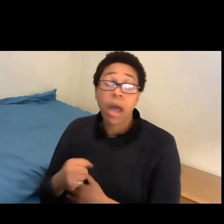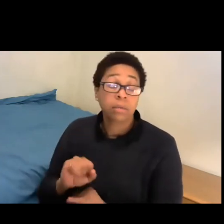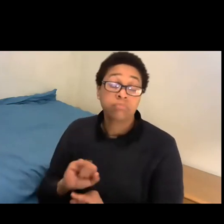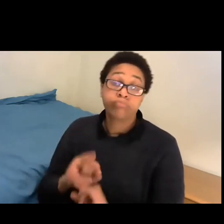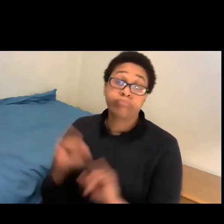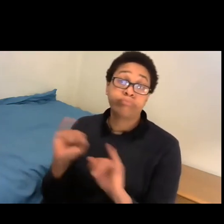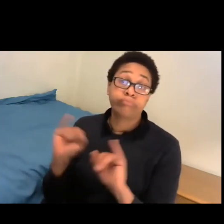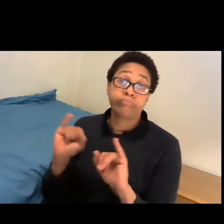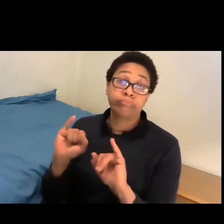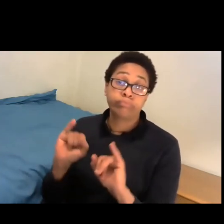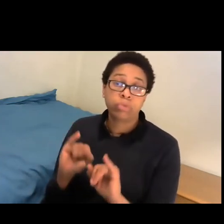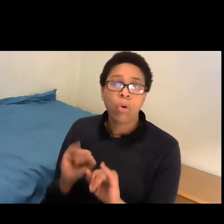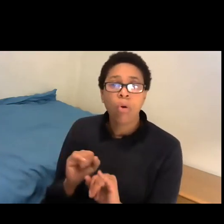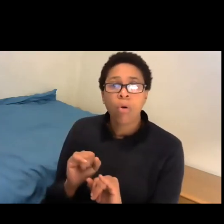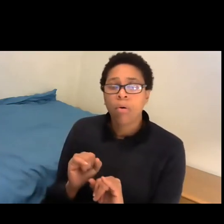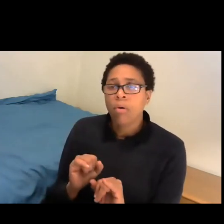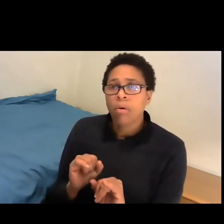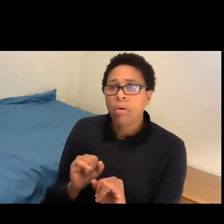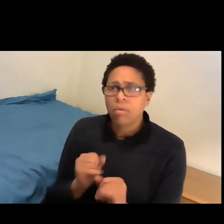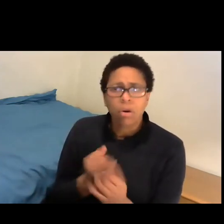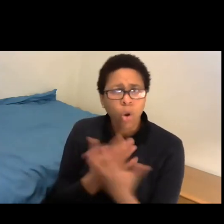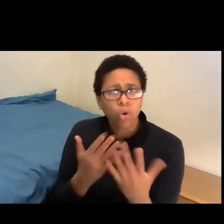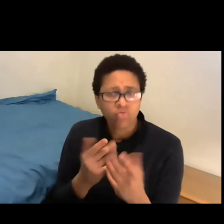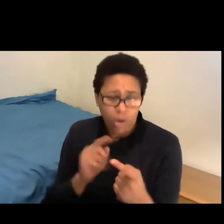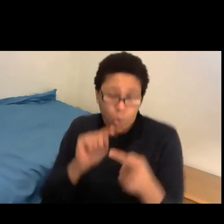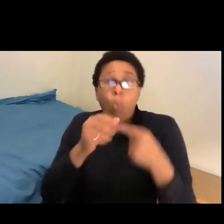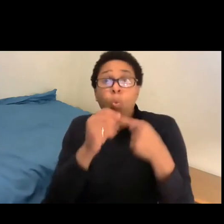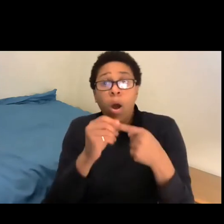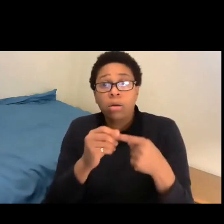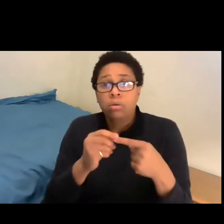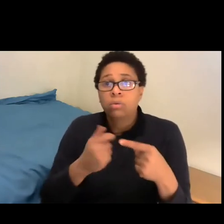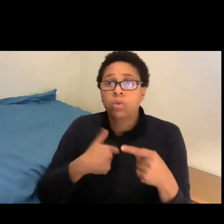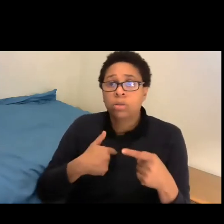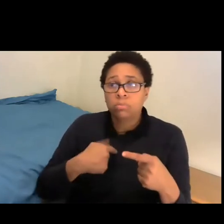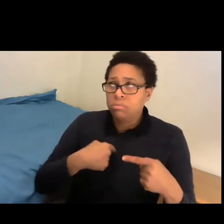sexuality, coming to terms with what I felt about Islam. But